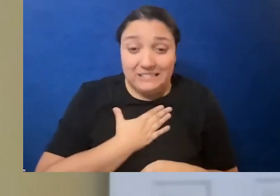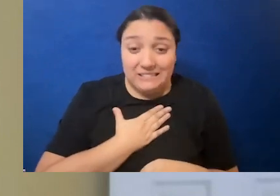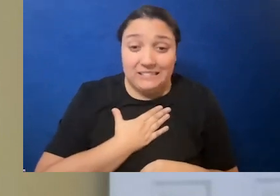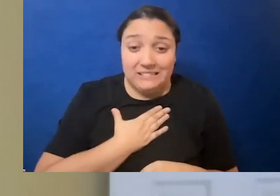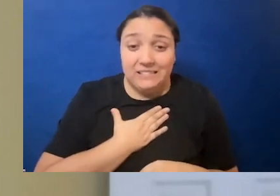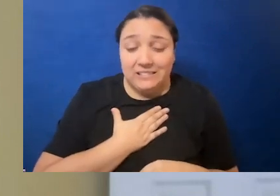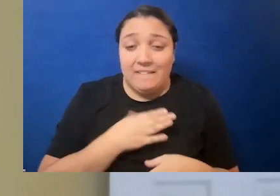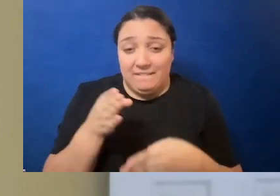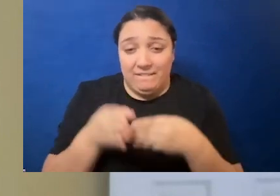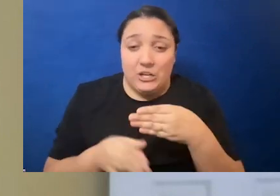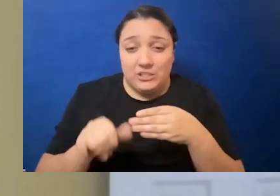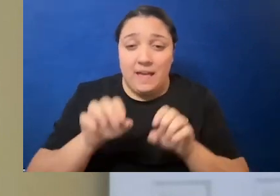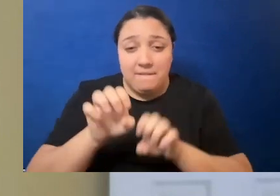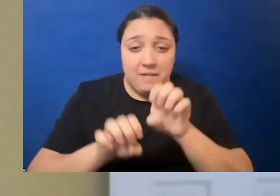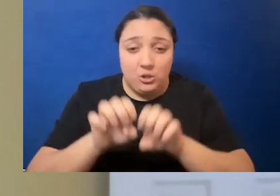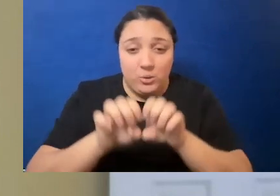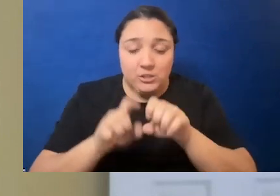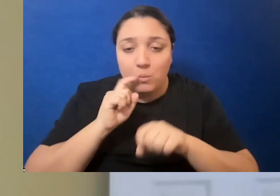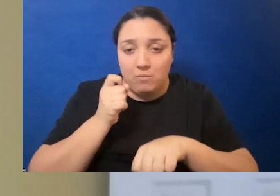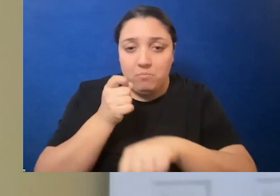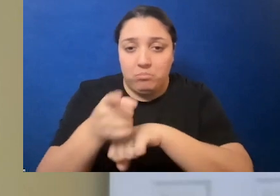I WANTED TO ACKNOWLEDGE MY